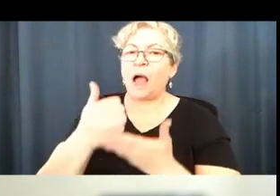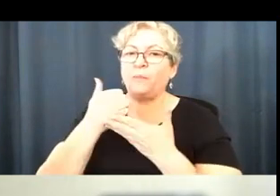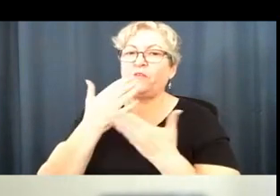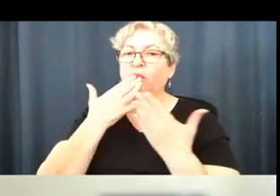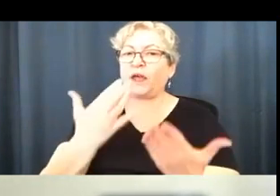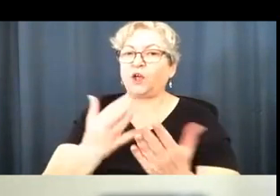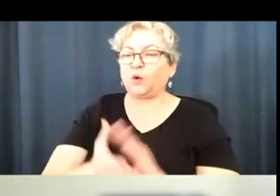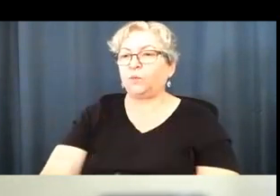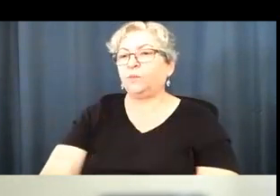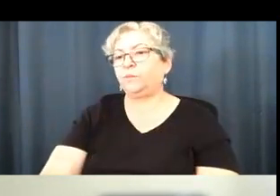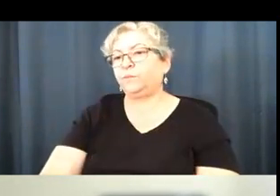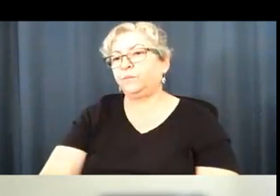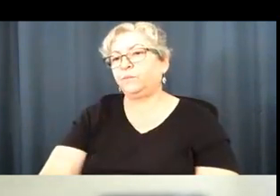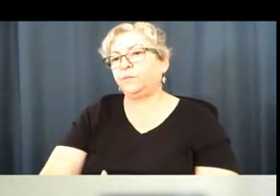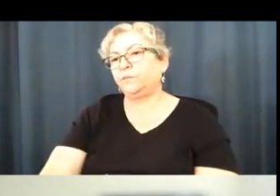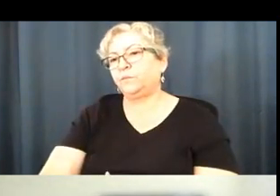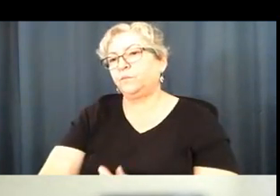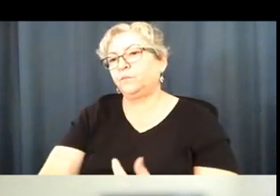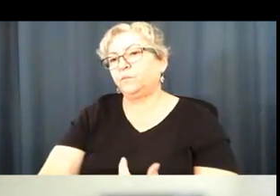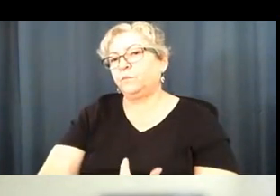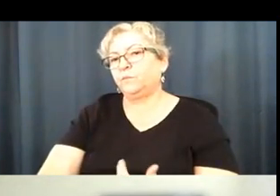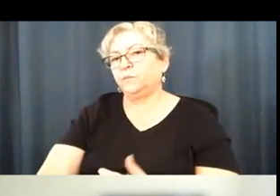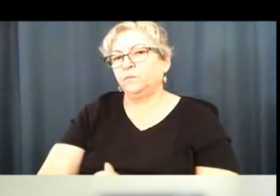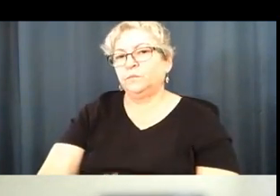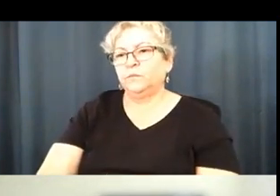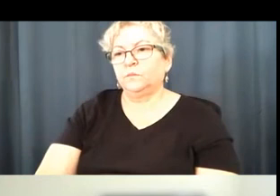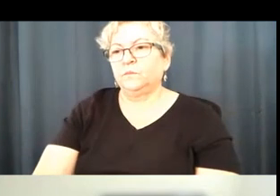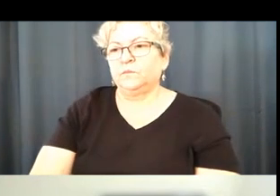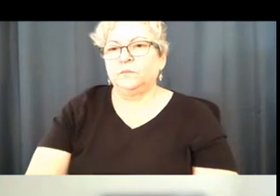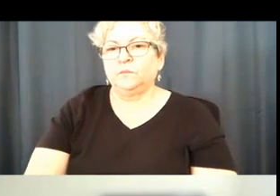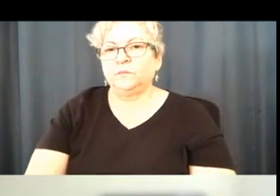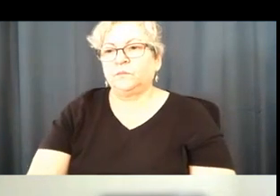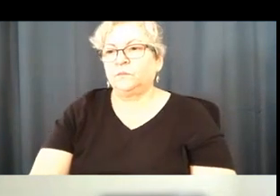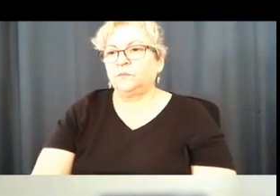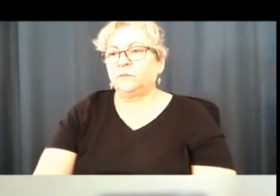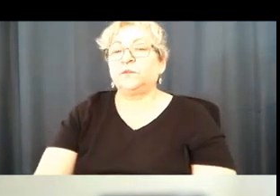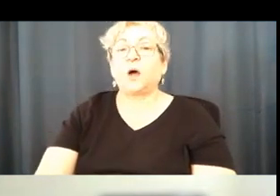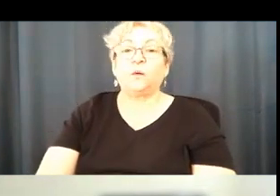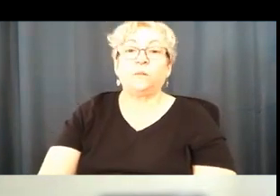(chuckles) And I think ladies and gentlemen, folks,